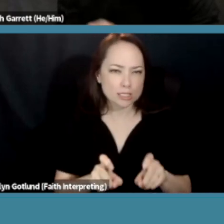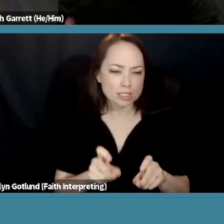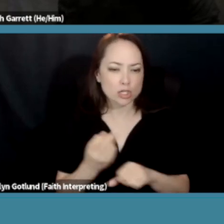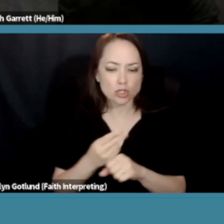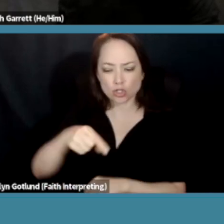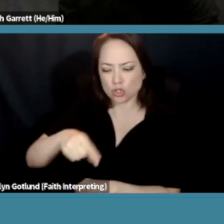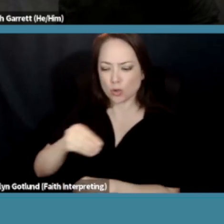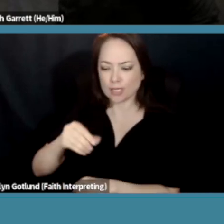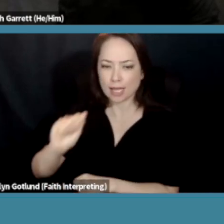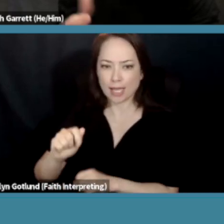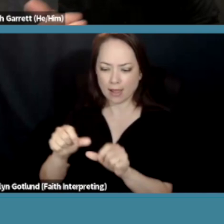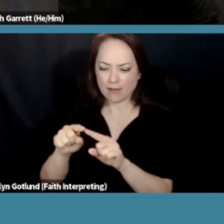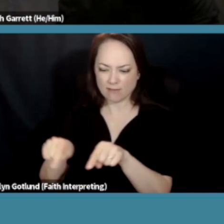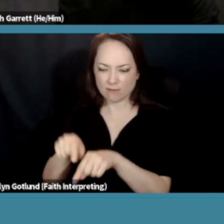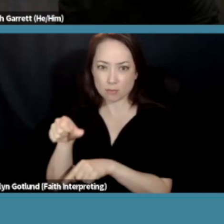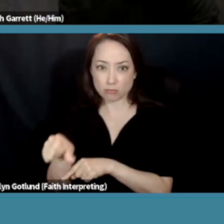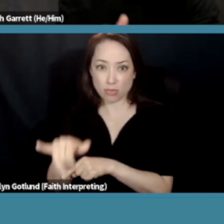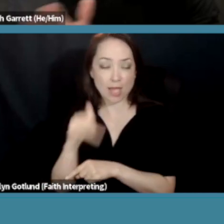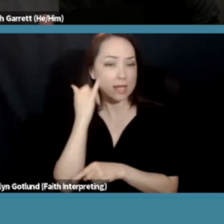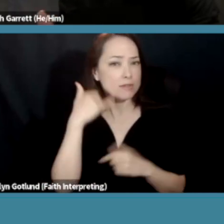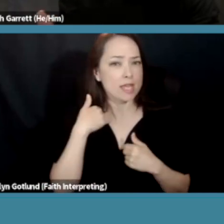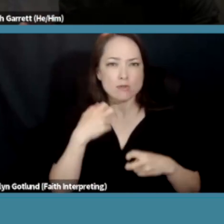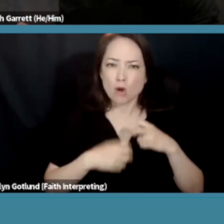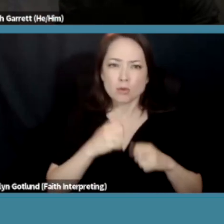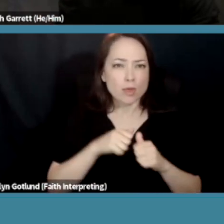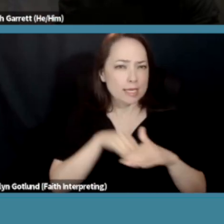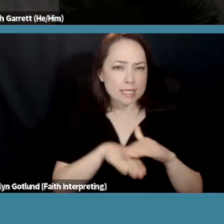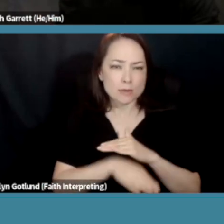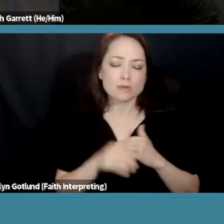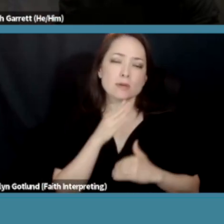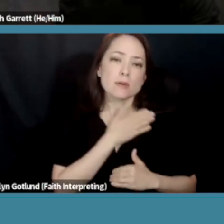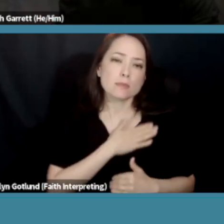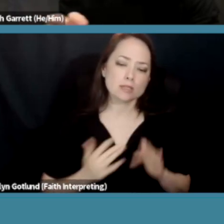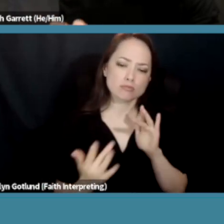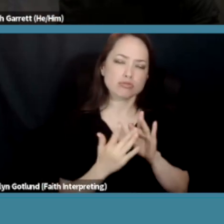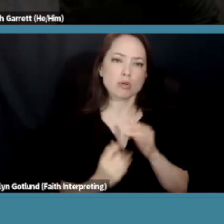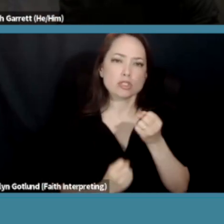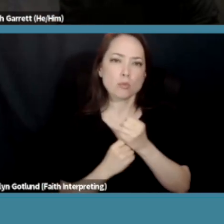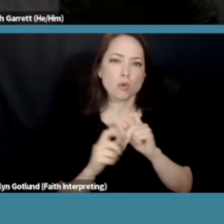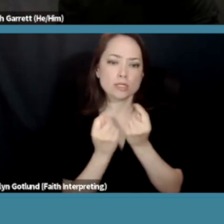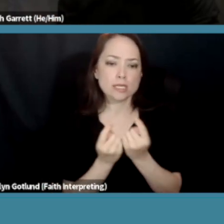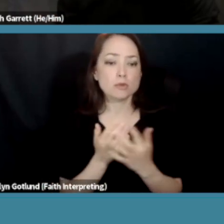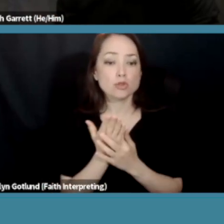So if you have any issues with accessibility, you can also please reach out to our support team via the chat function.